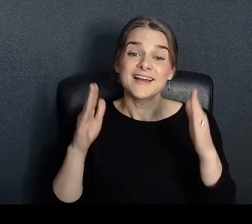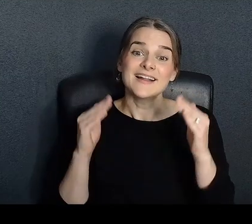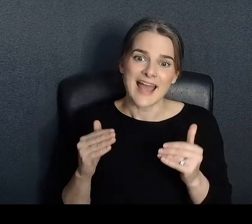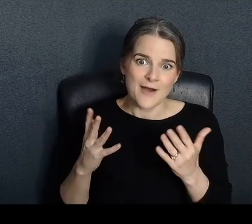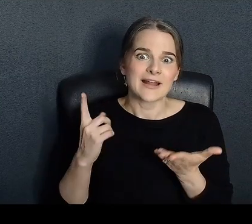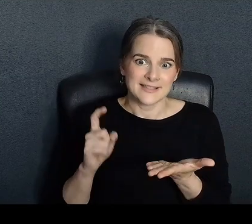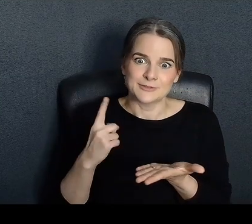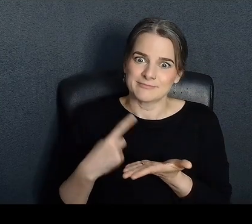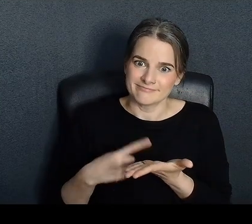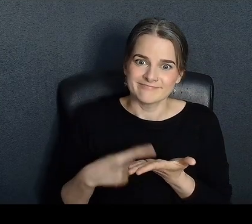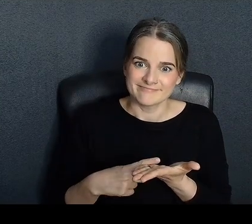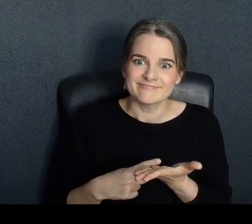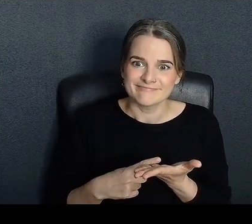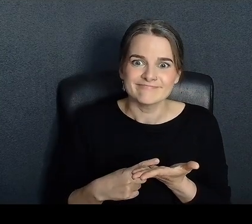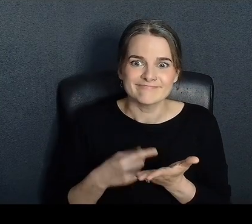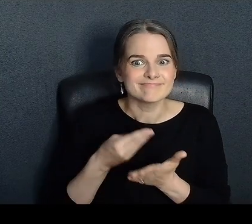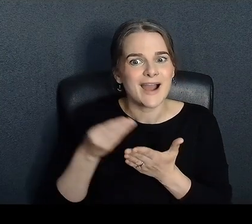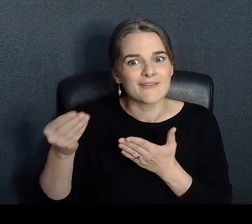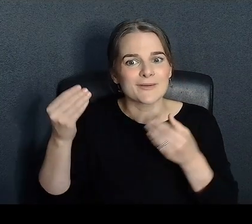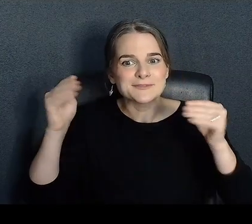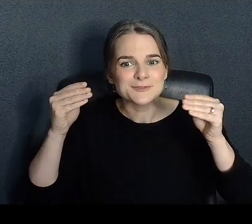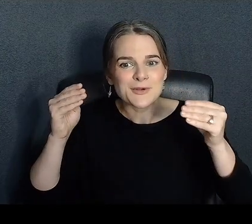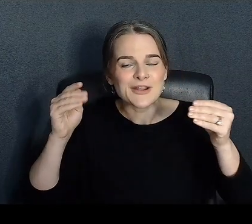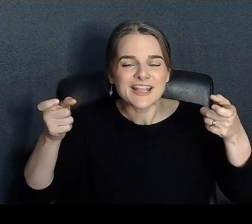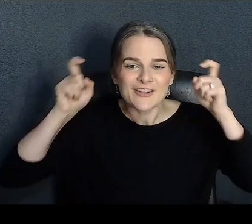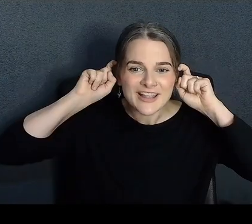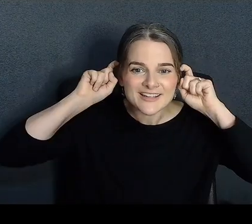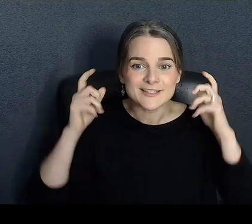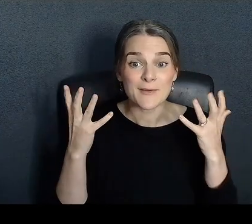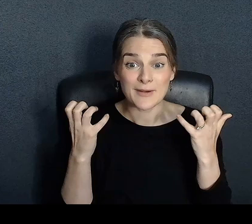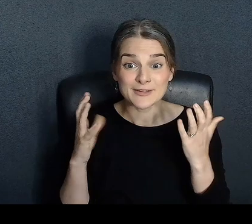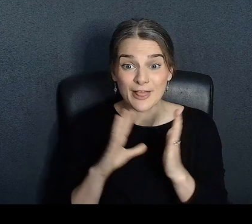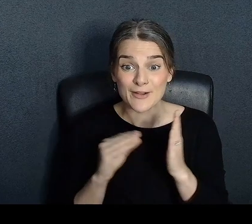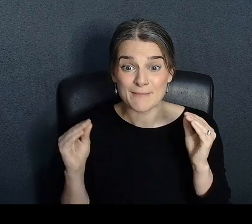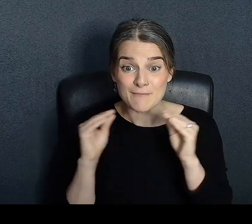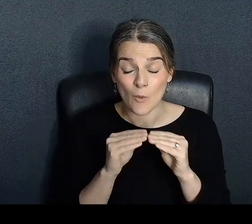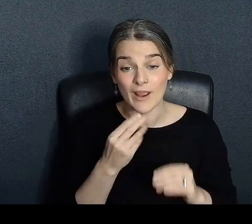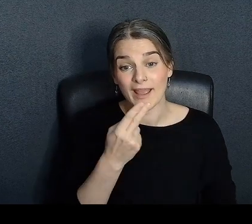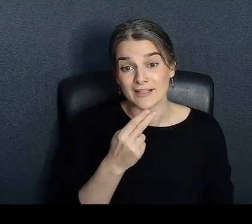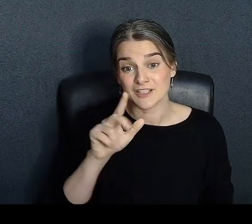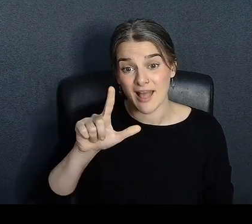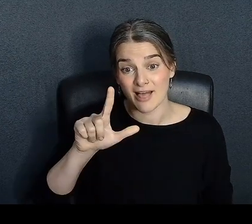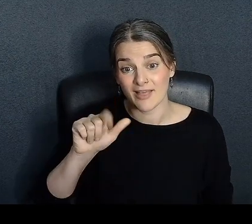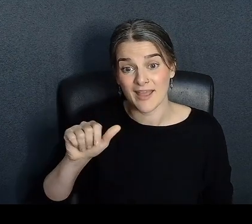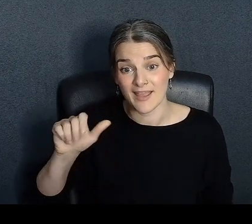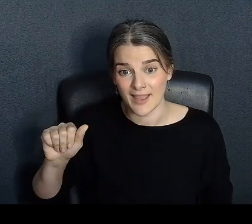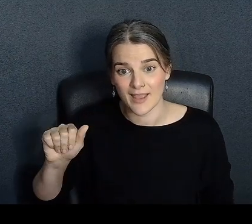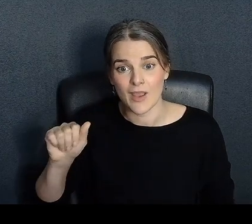So if you wanted to learn more about that, the HLAA website, hearingloss.org,